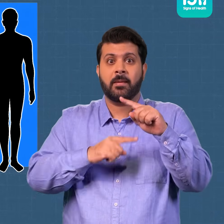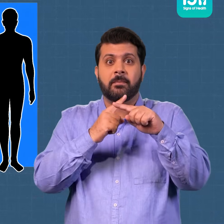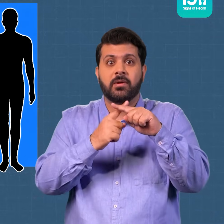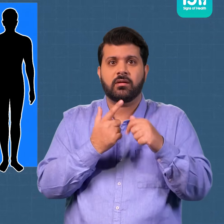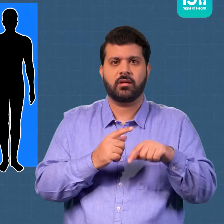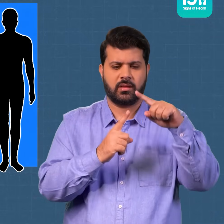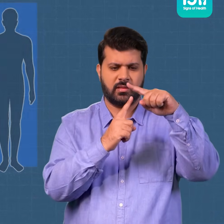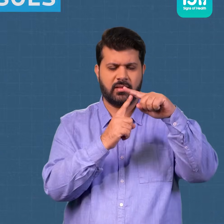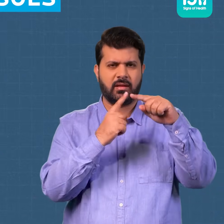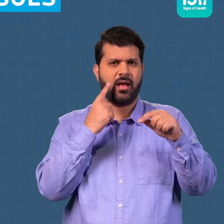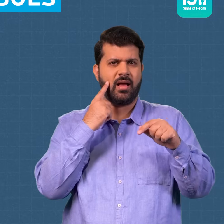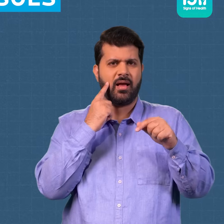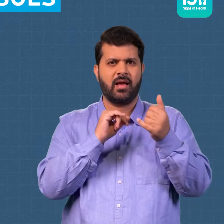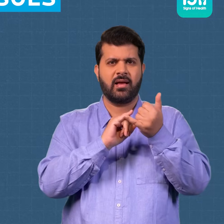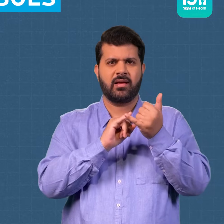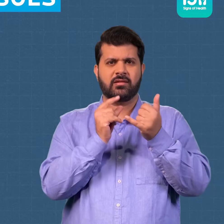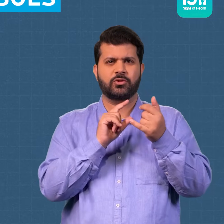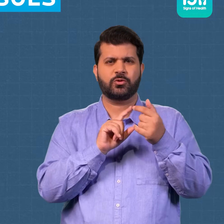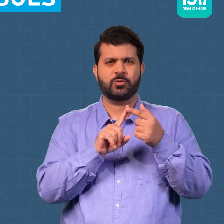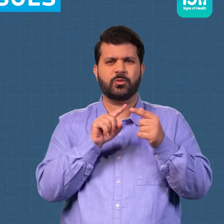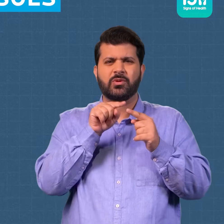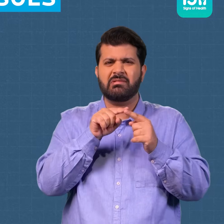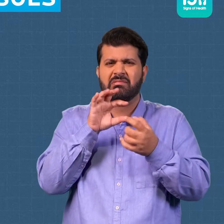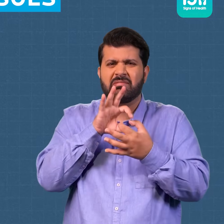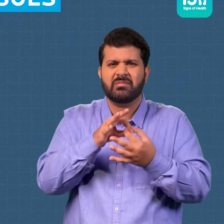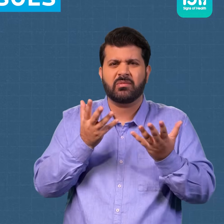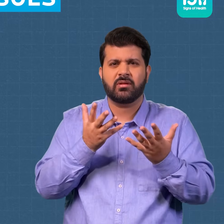Cells come together to form tissues but what are tissues?